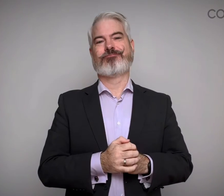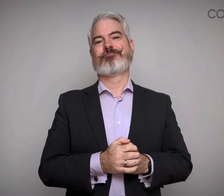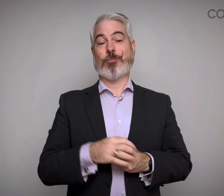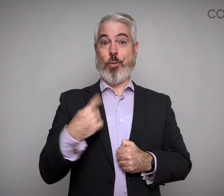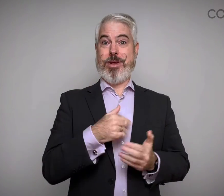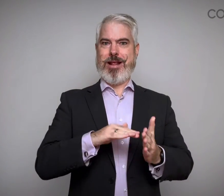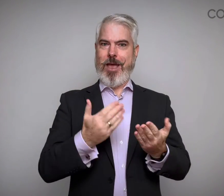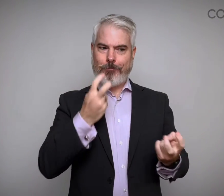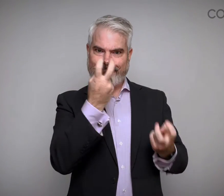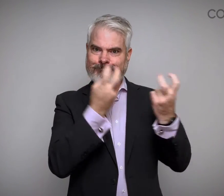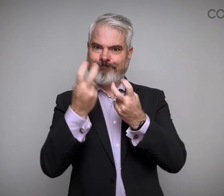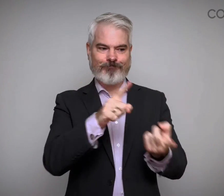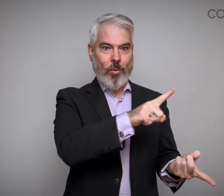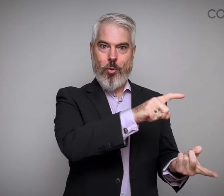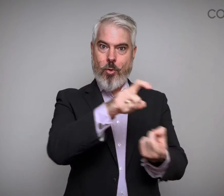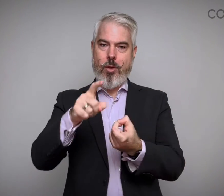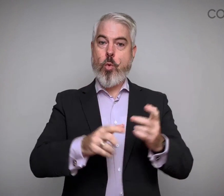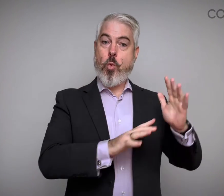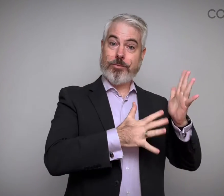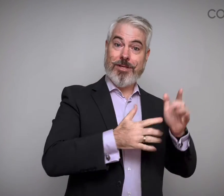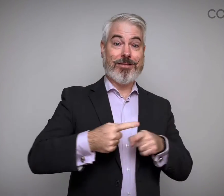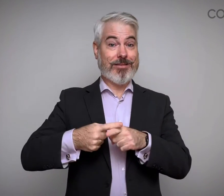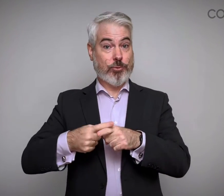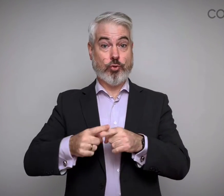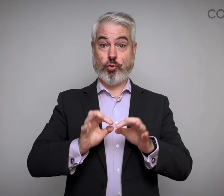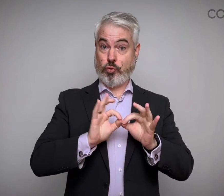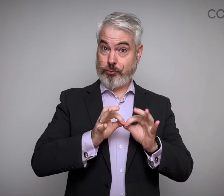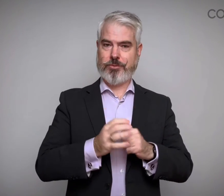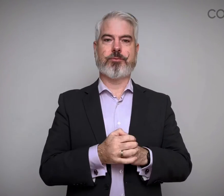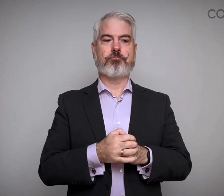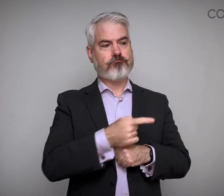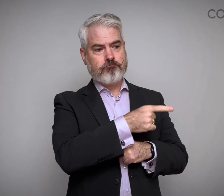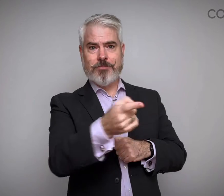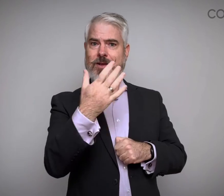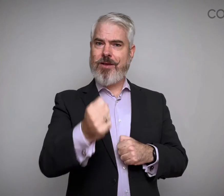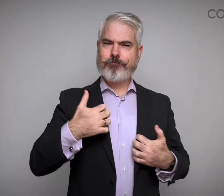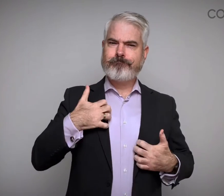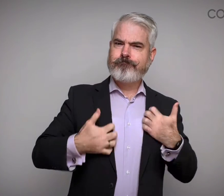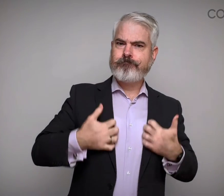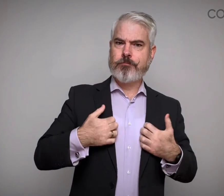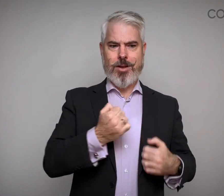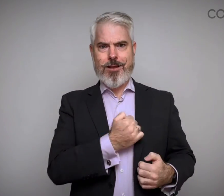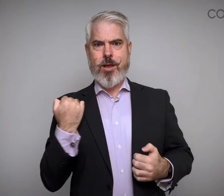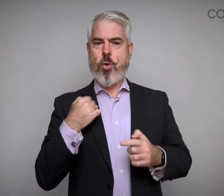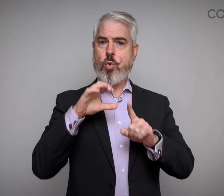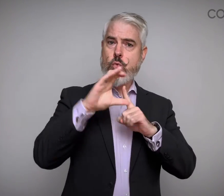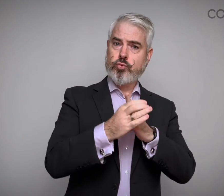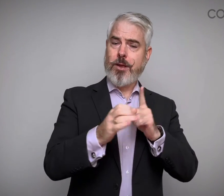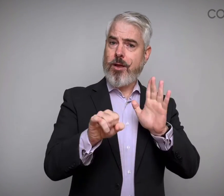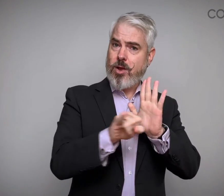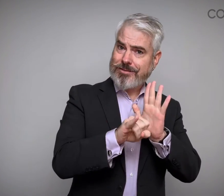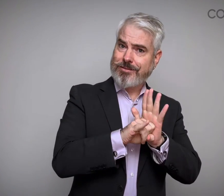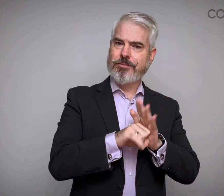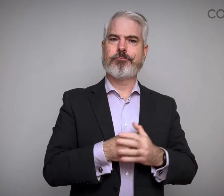We are looking for Auslan-English interpreters who share the same passion for our culture and identity,